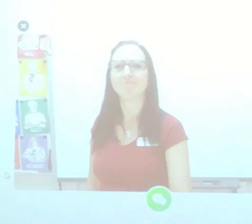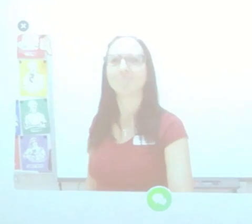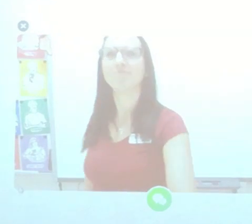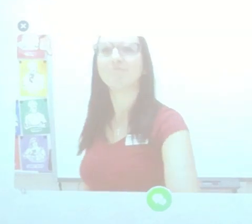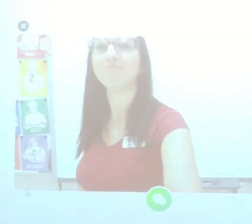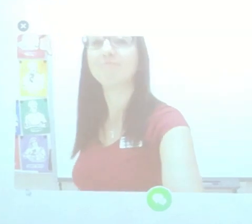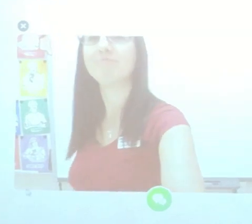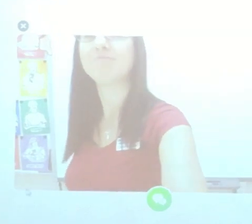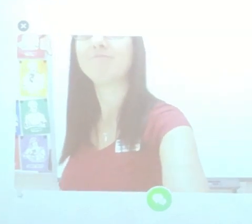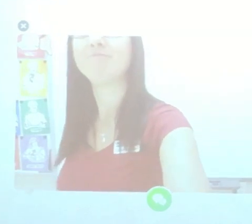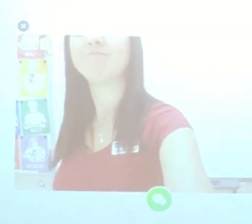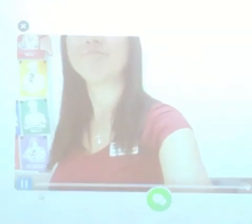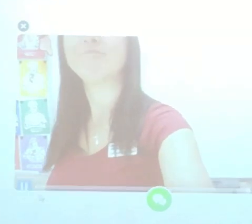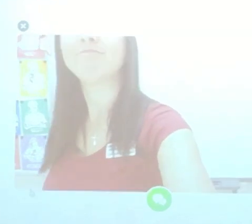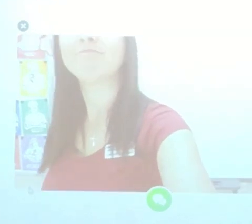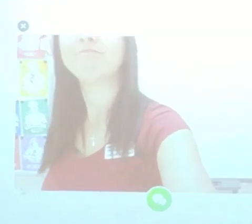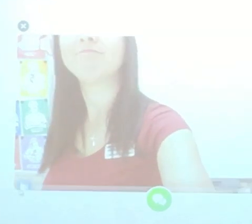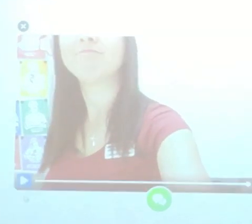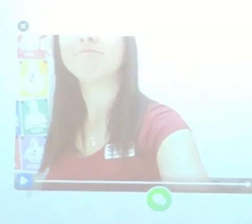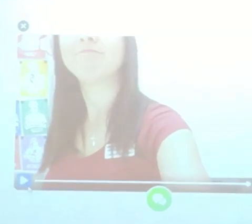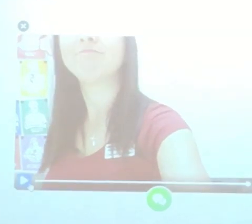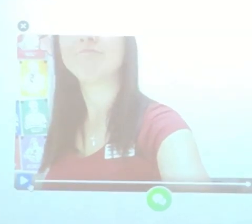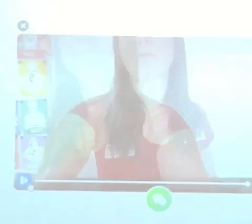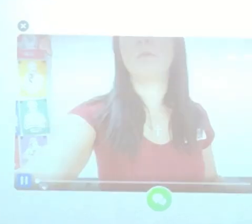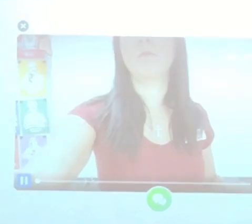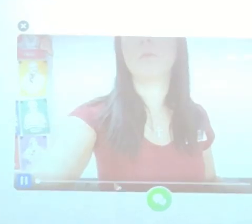Ok good... what did you notice... did you notice anything like grammar wise related to that last sentence?